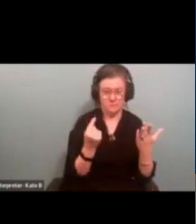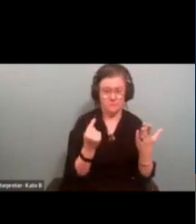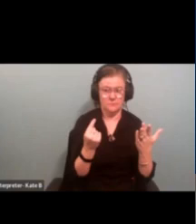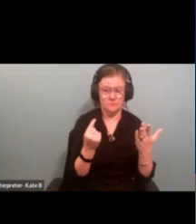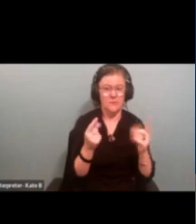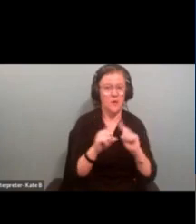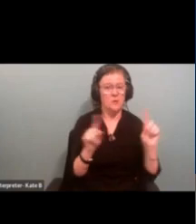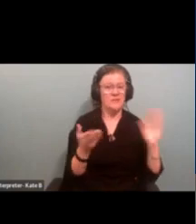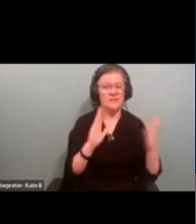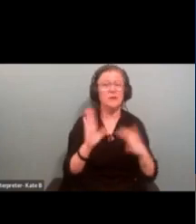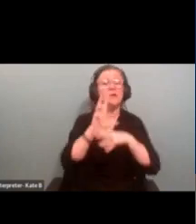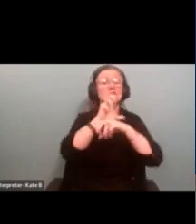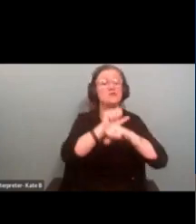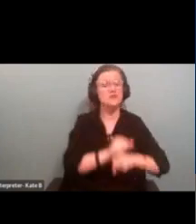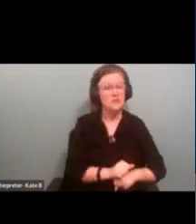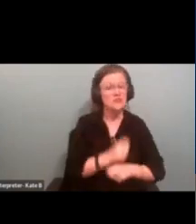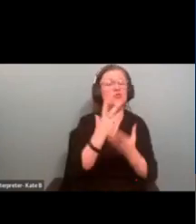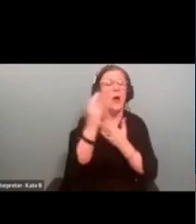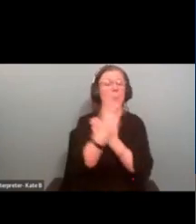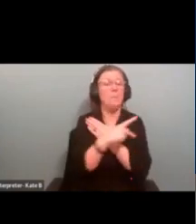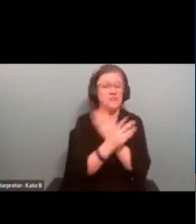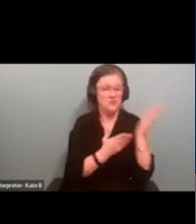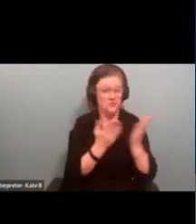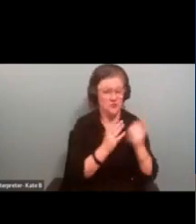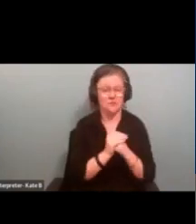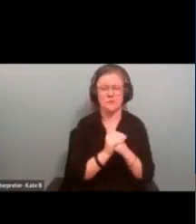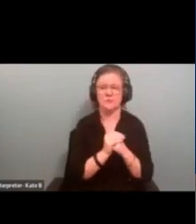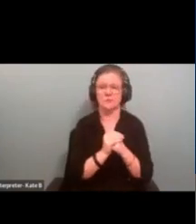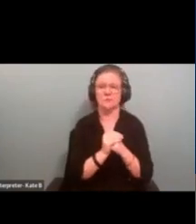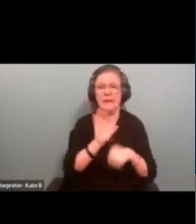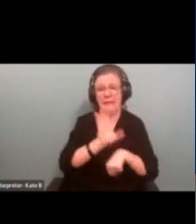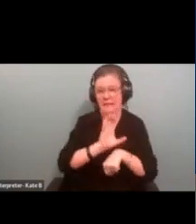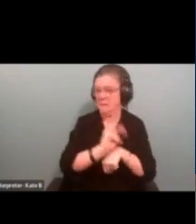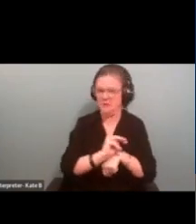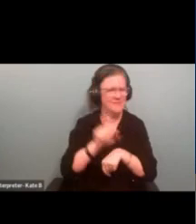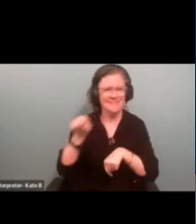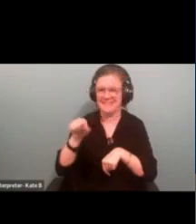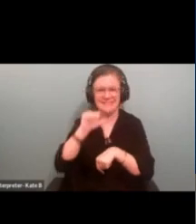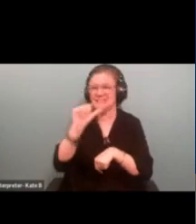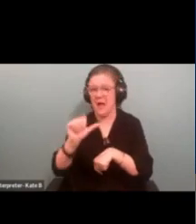from Traditional outpatient services, including case management, wraparound really